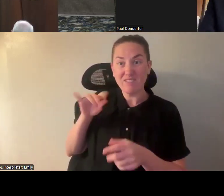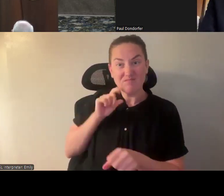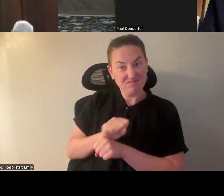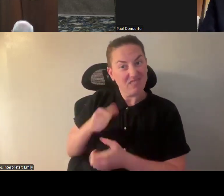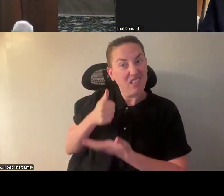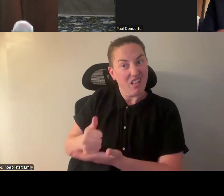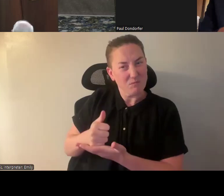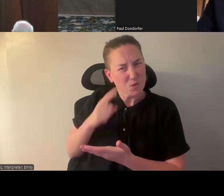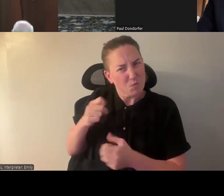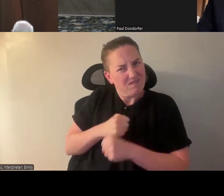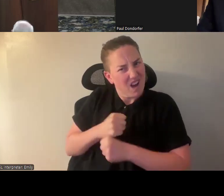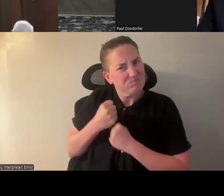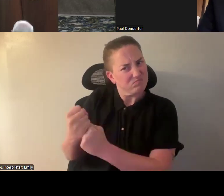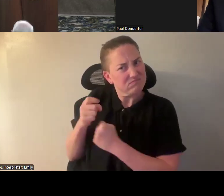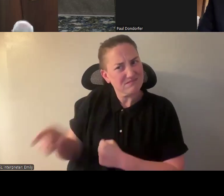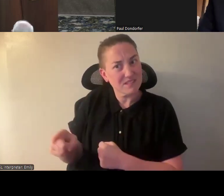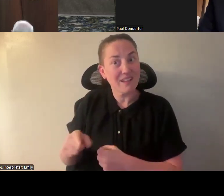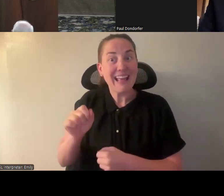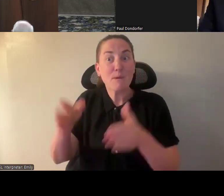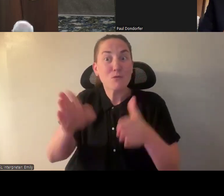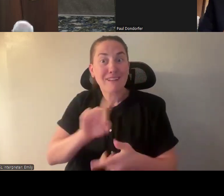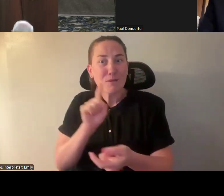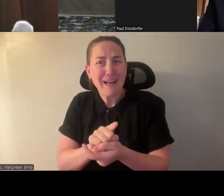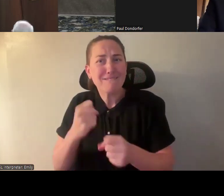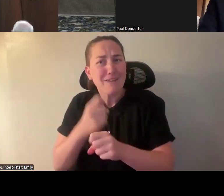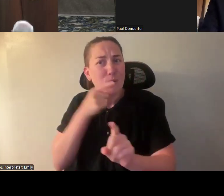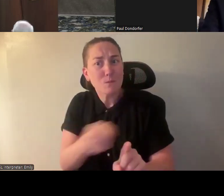fight for them So fight for someone you don't know Fight for the families who can't speak